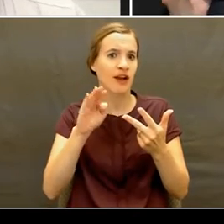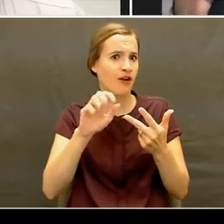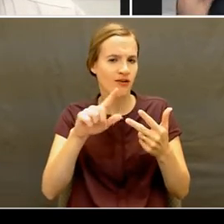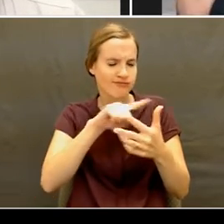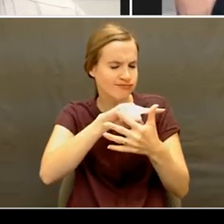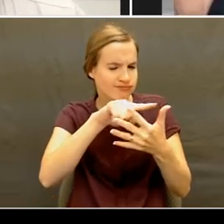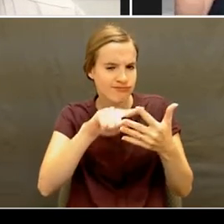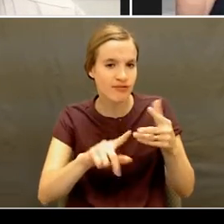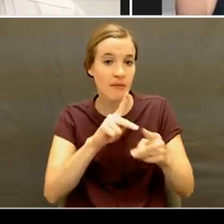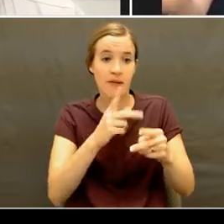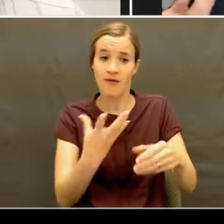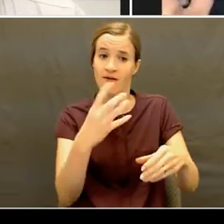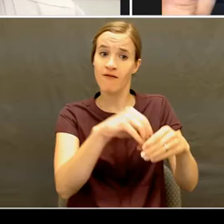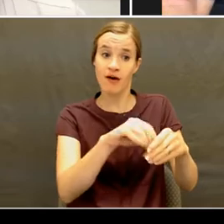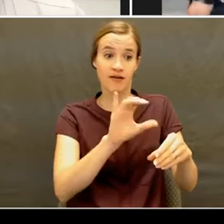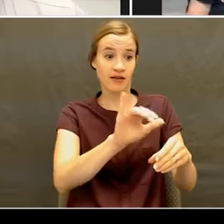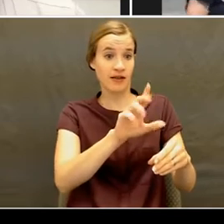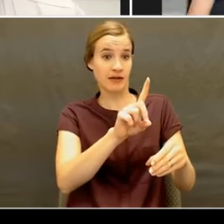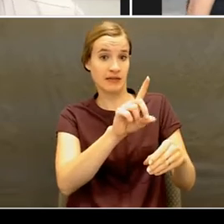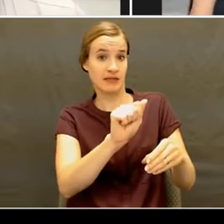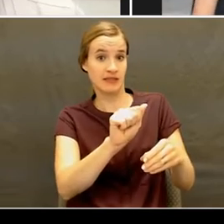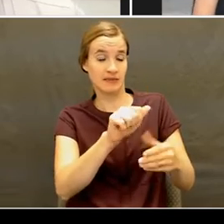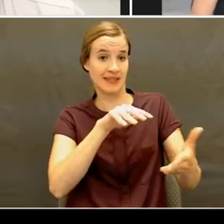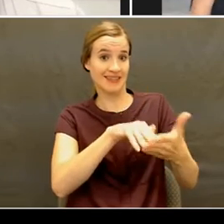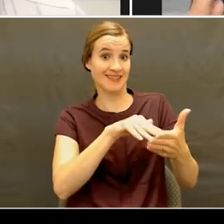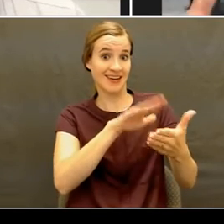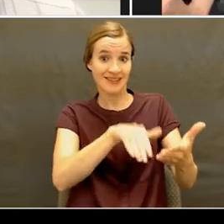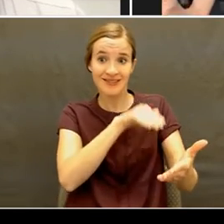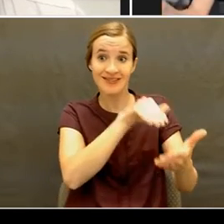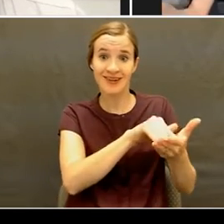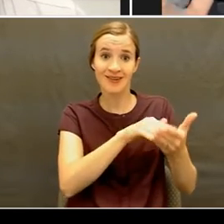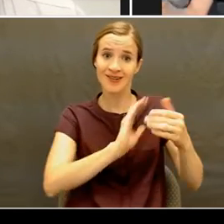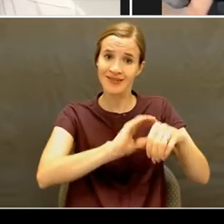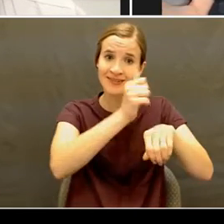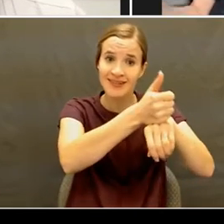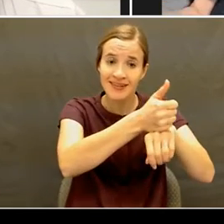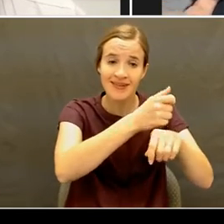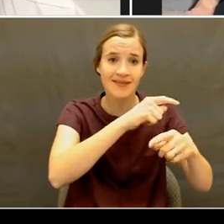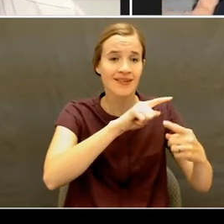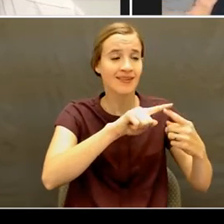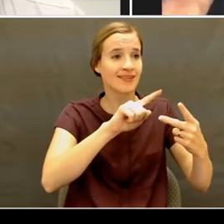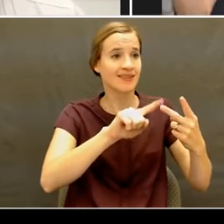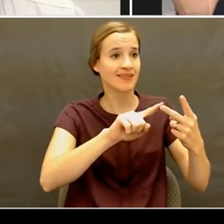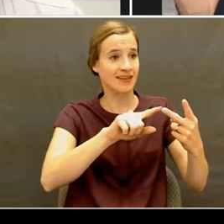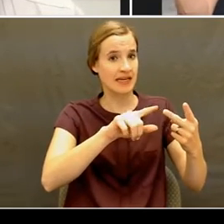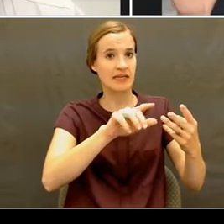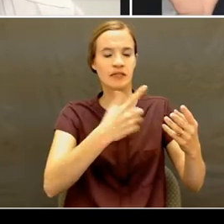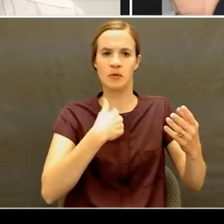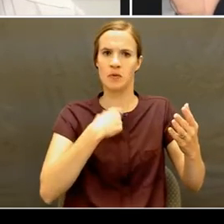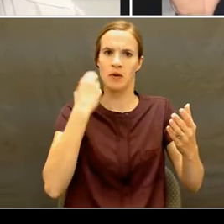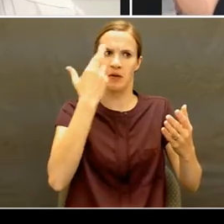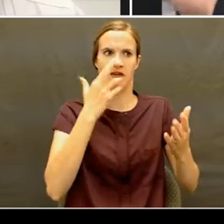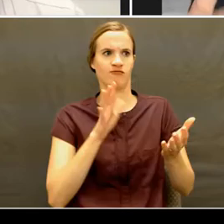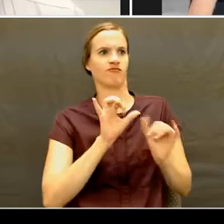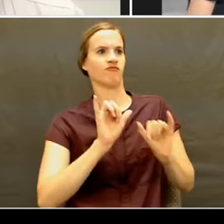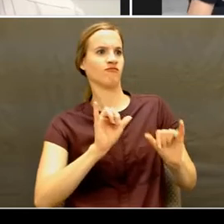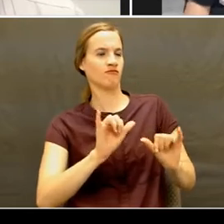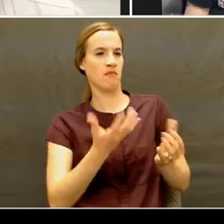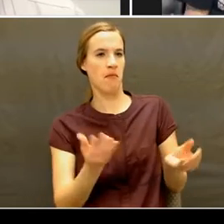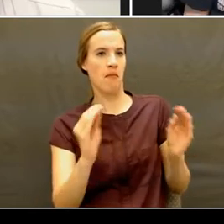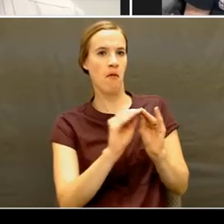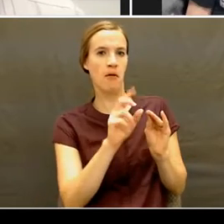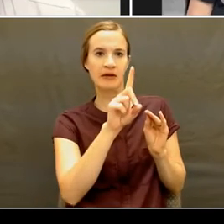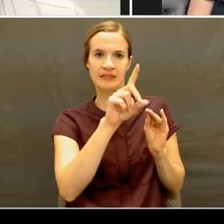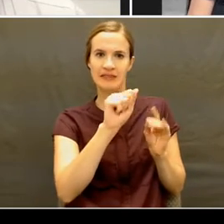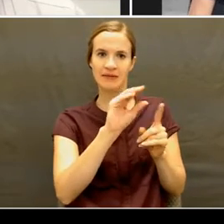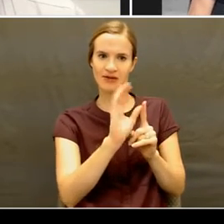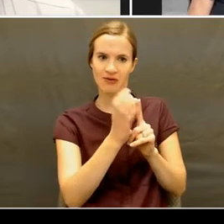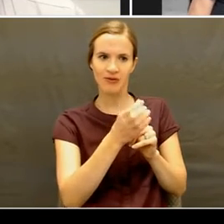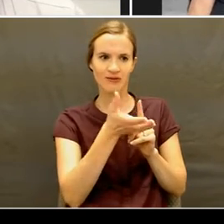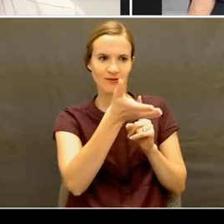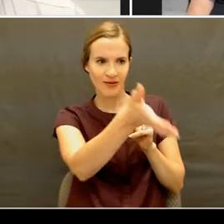being promoted and everything was with disability culture was happening up in, in the Berkeley area